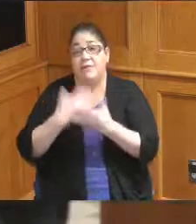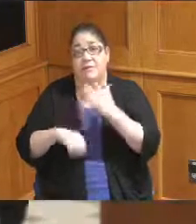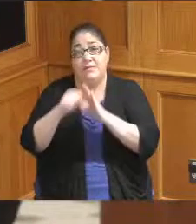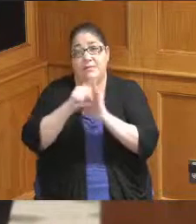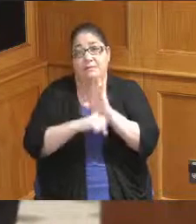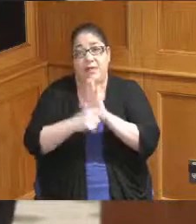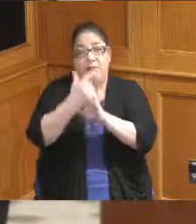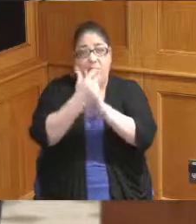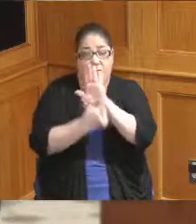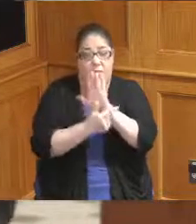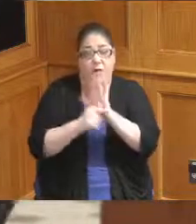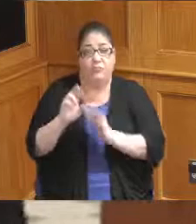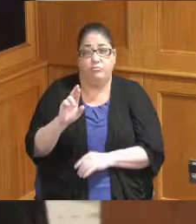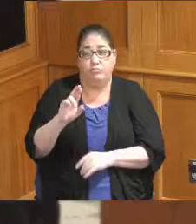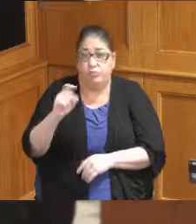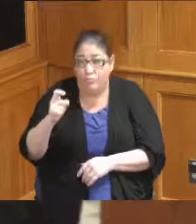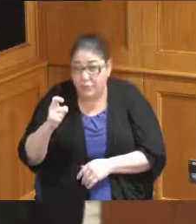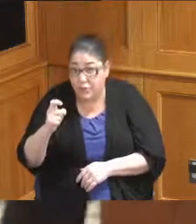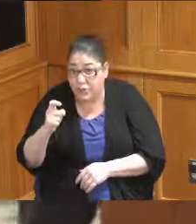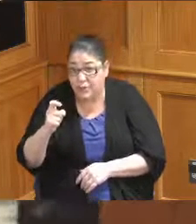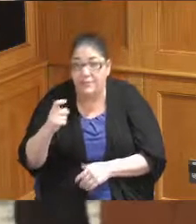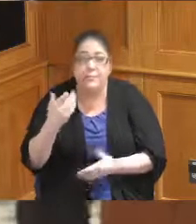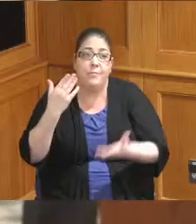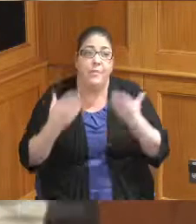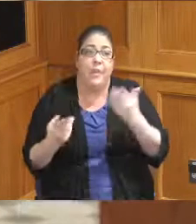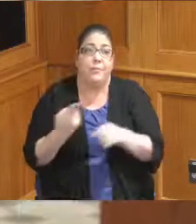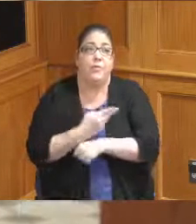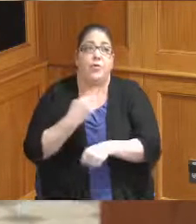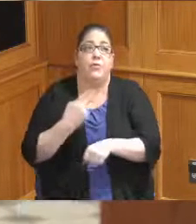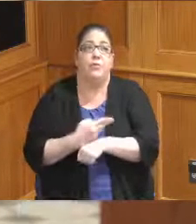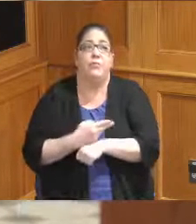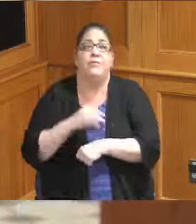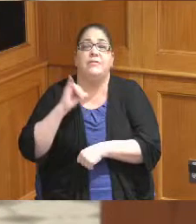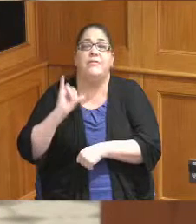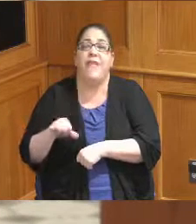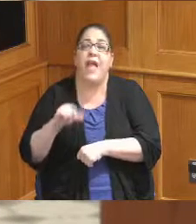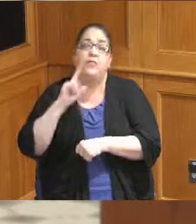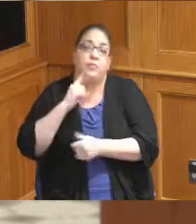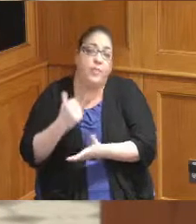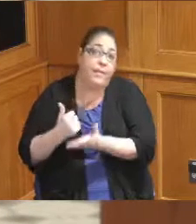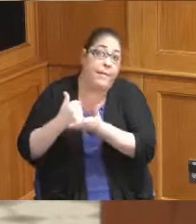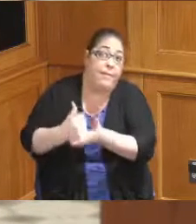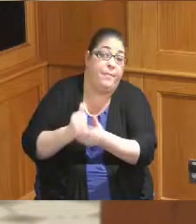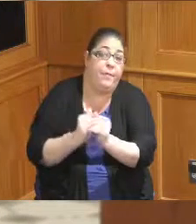actual prescriptions but possibly using the service as a platform to enroll individuals in the